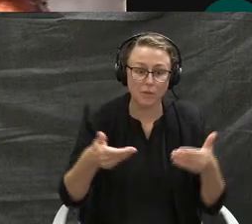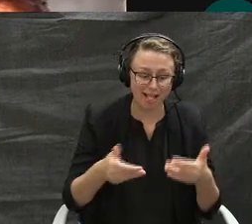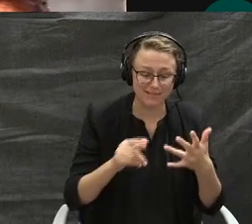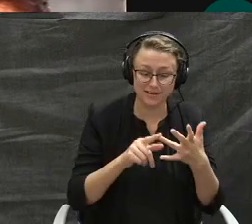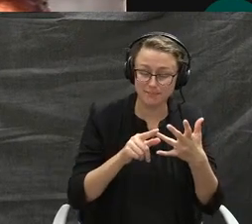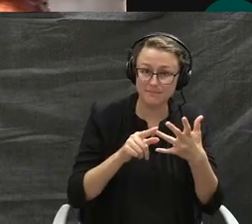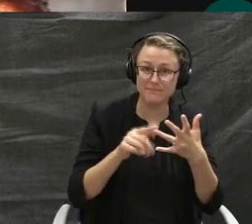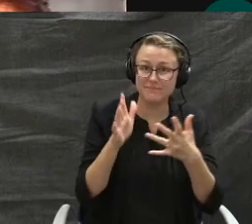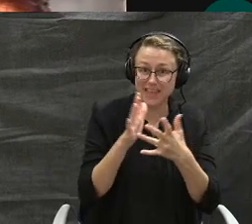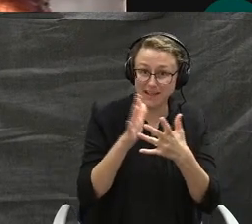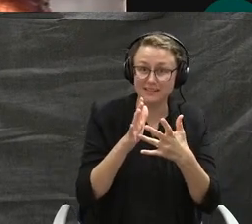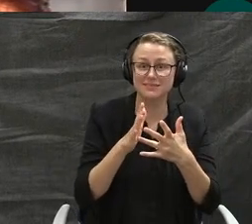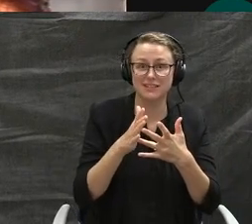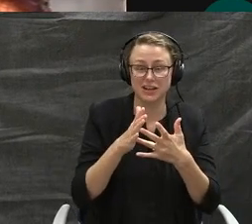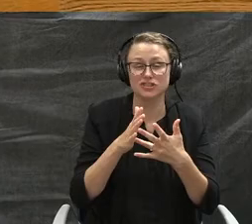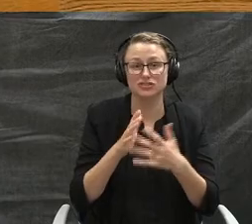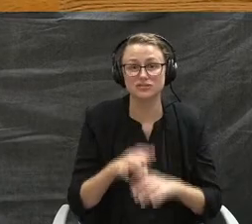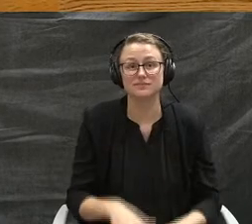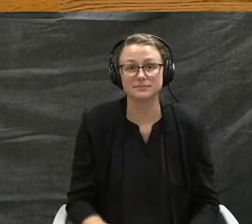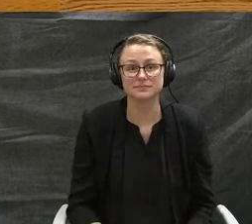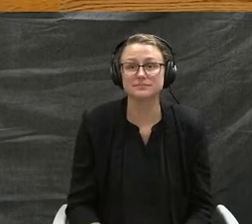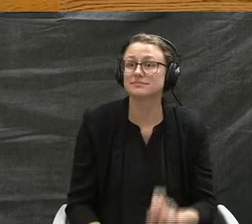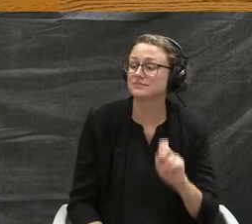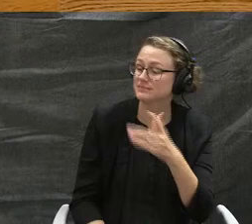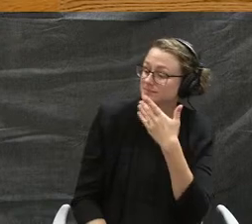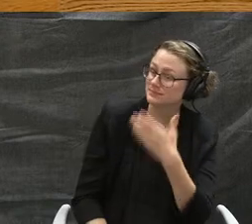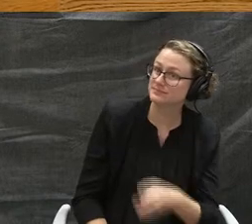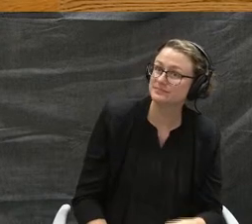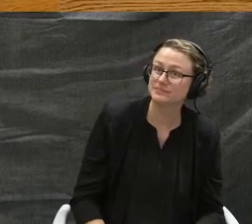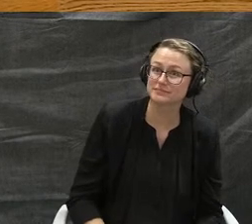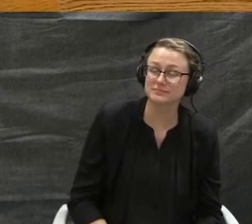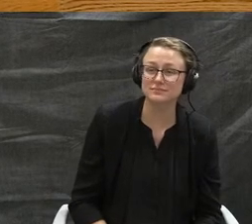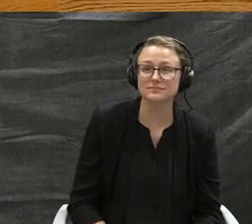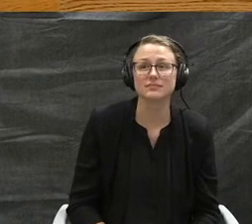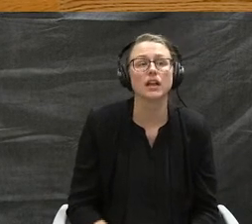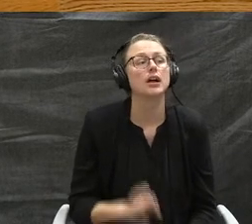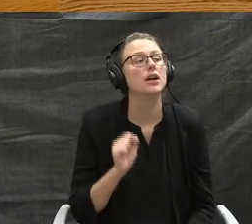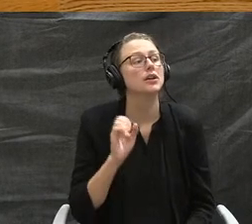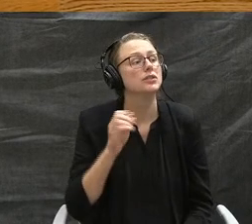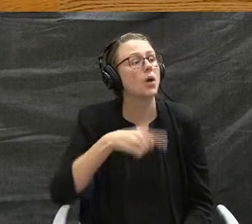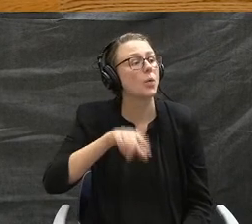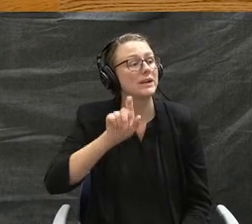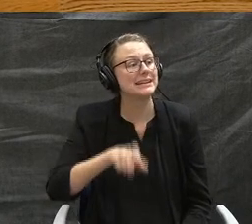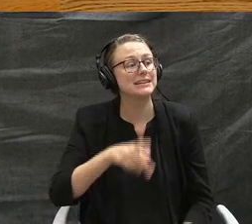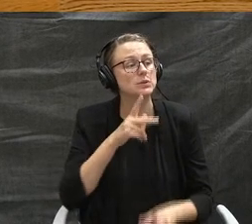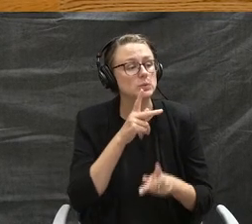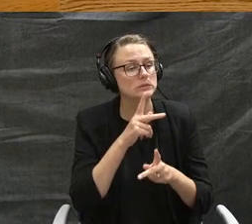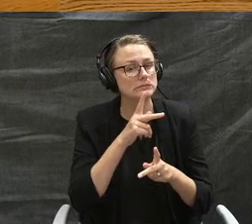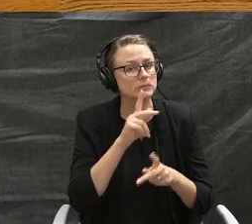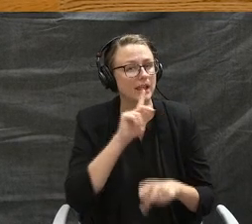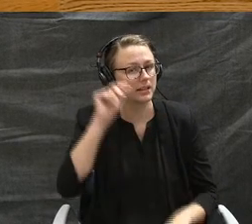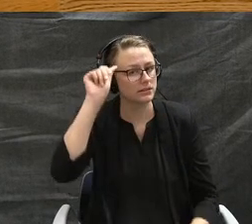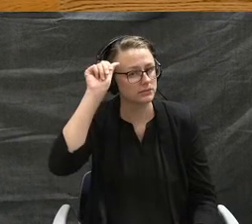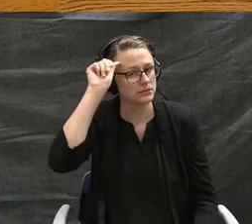in person. We need to keep in mind that for 9th graders.